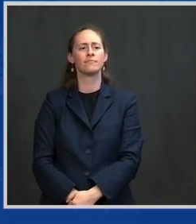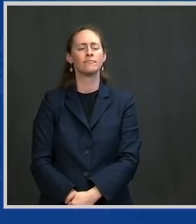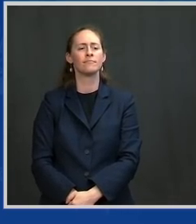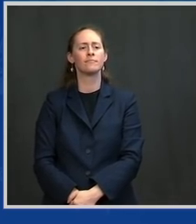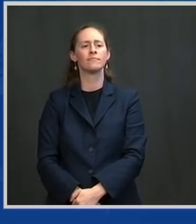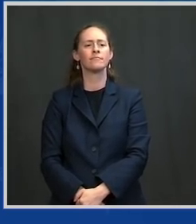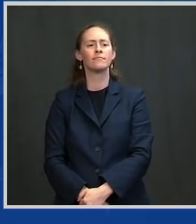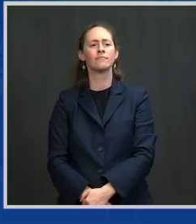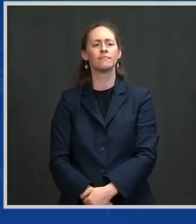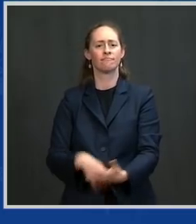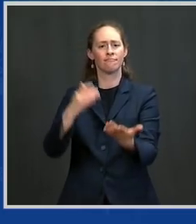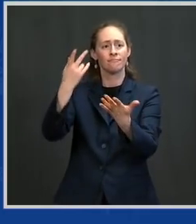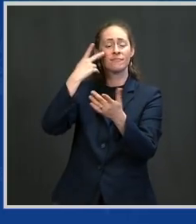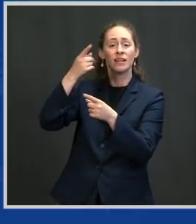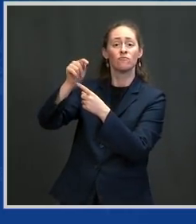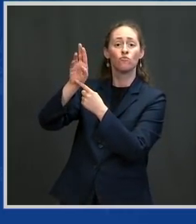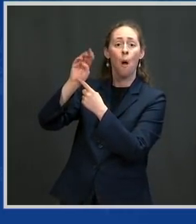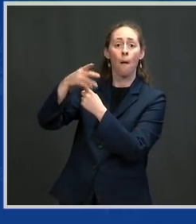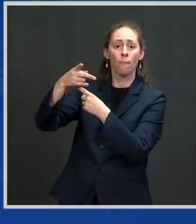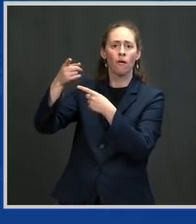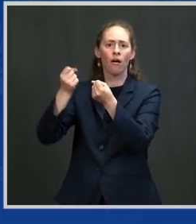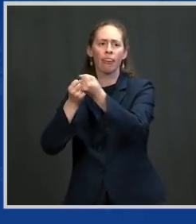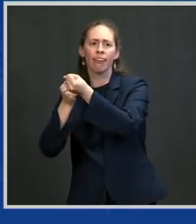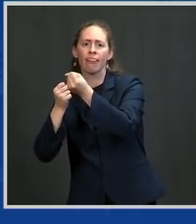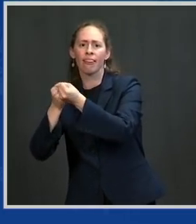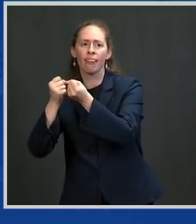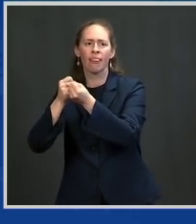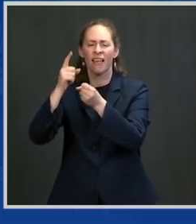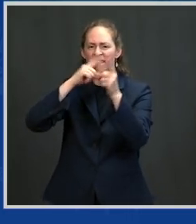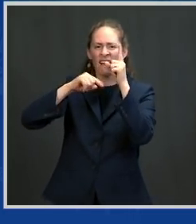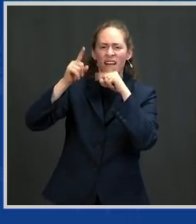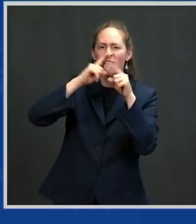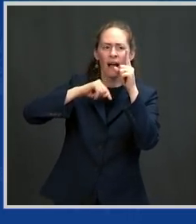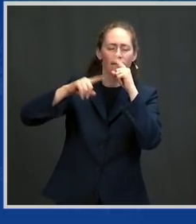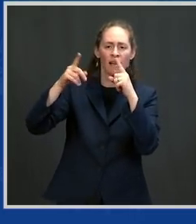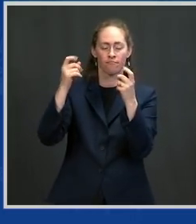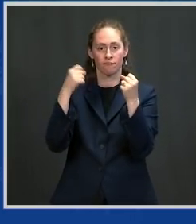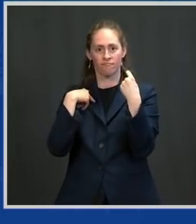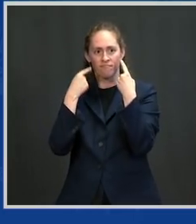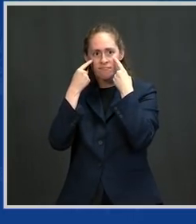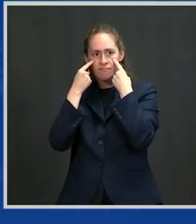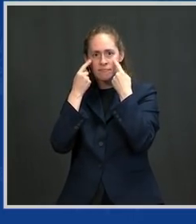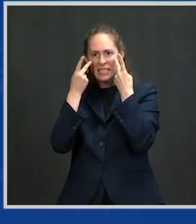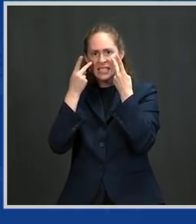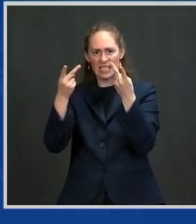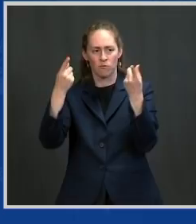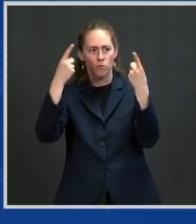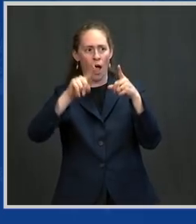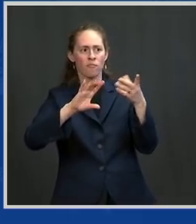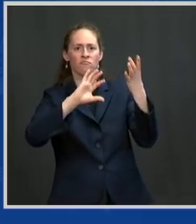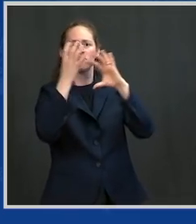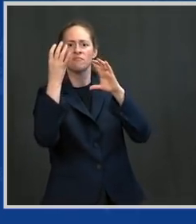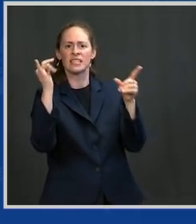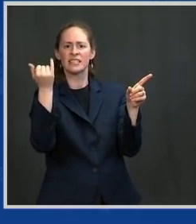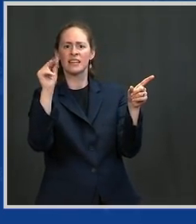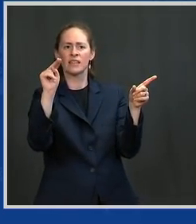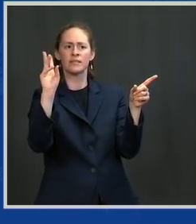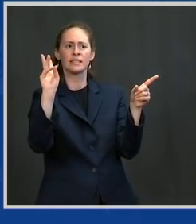has -- has happened. And it is disappointing that so many of my Republican colleagues in the Senate,